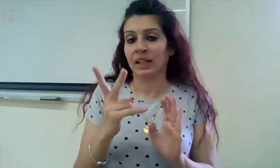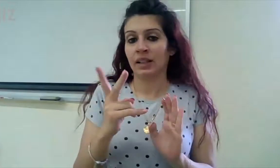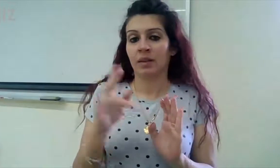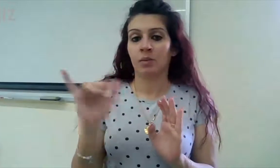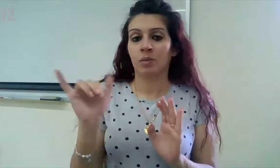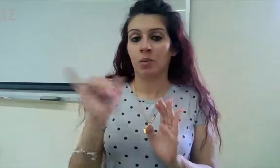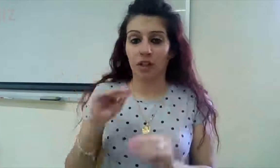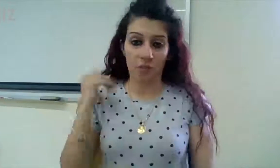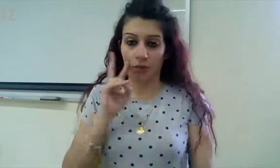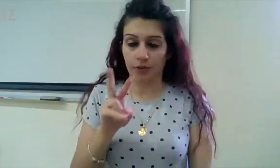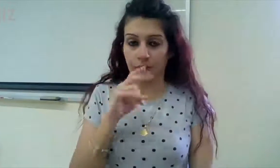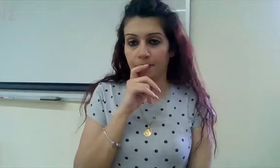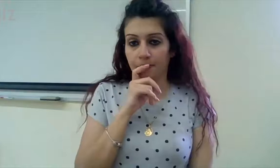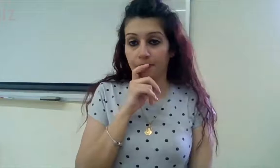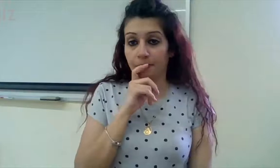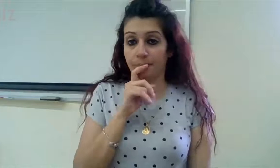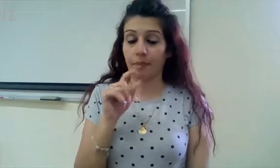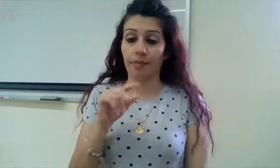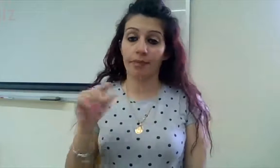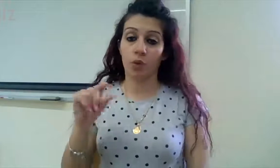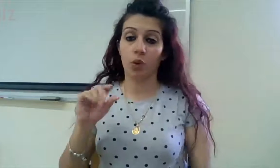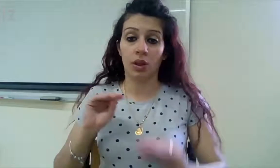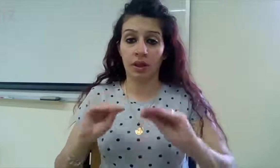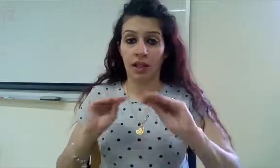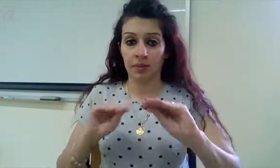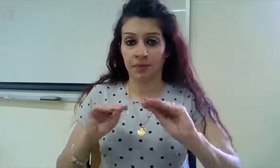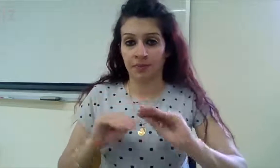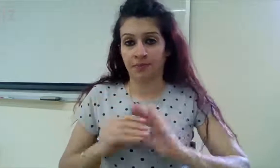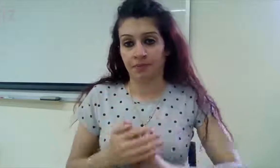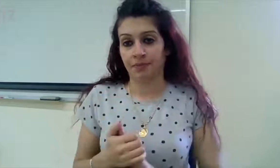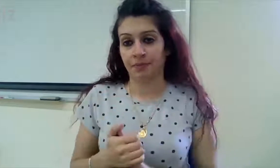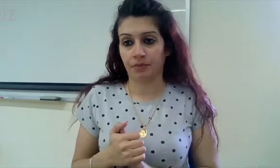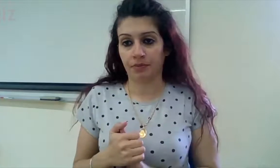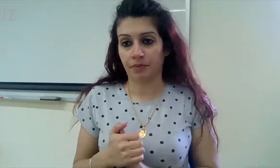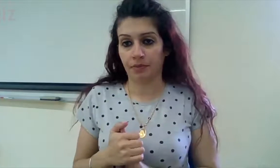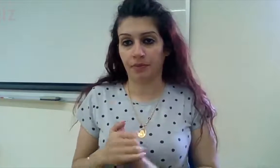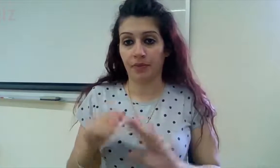typical Calibri implementation dirt not during covin it's often the case that